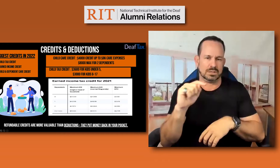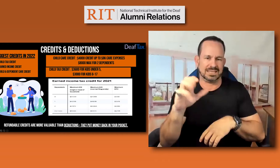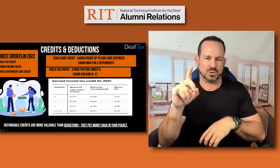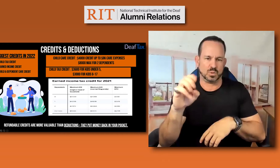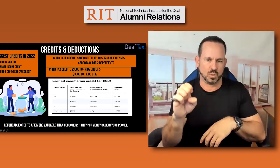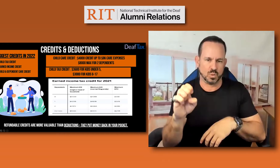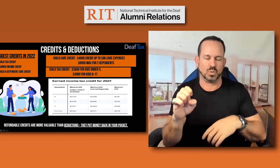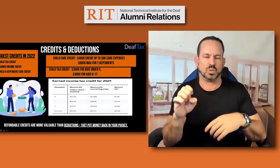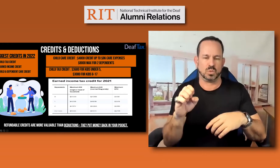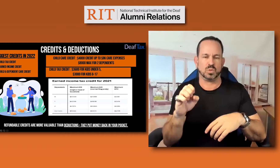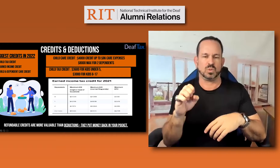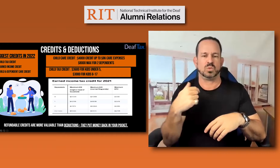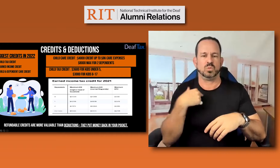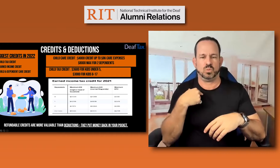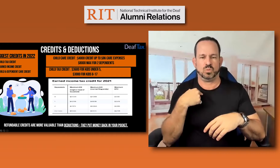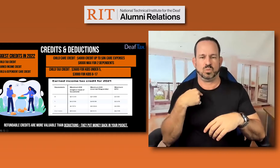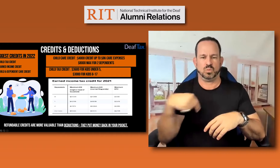and specifically nutritional benefits.